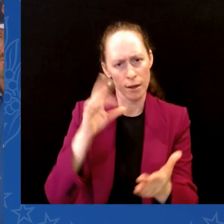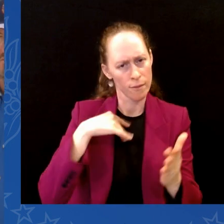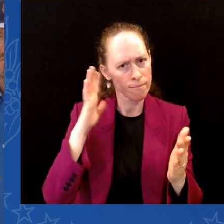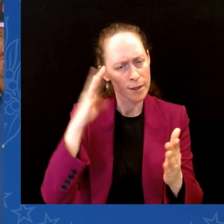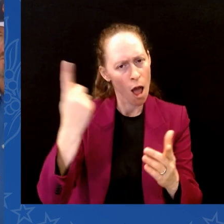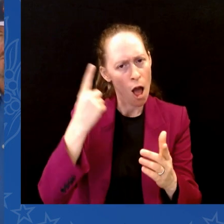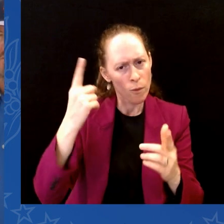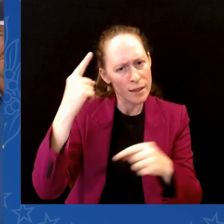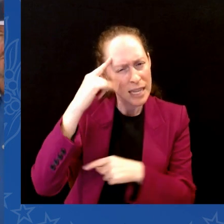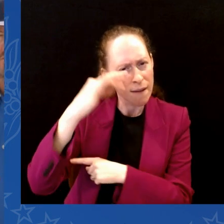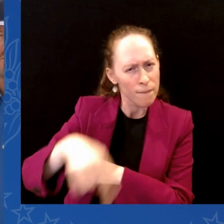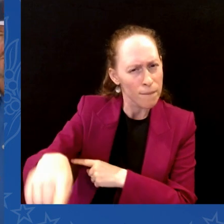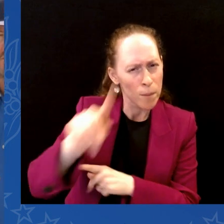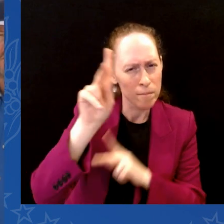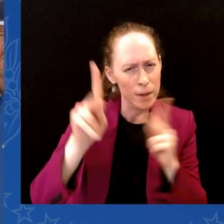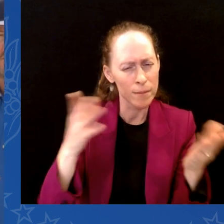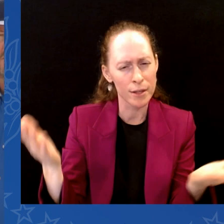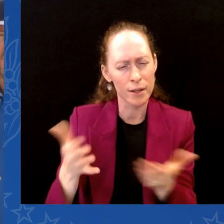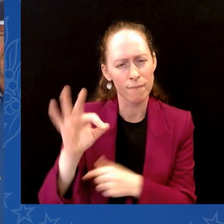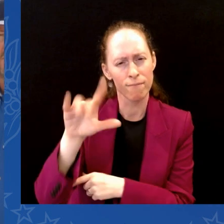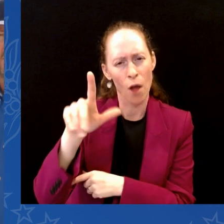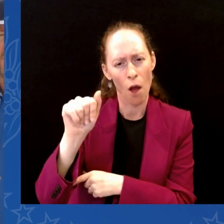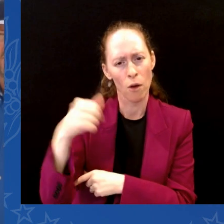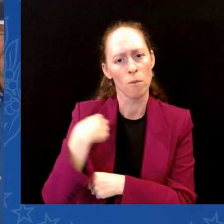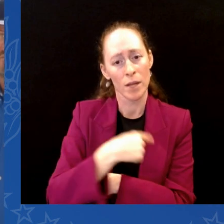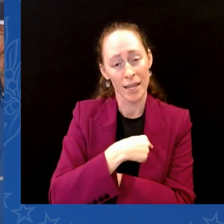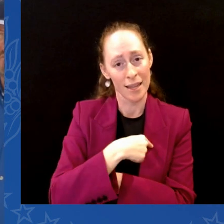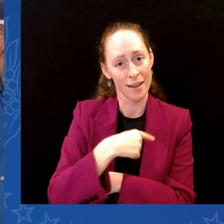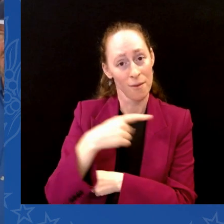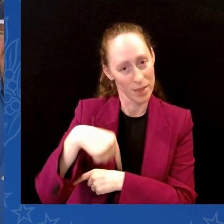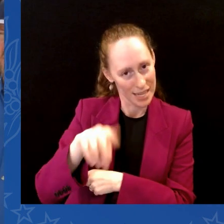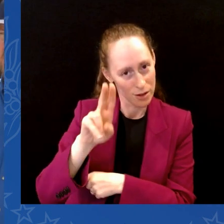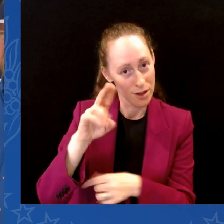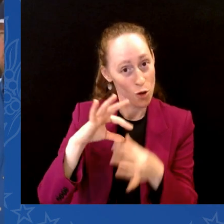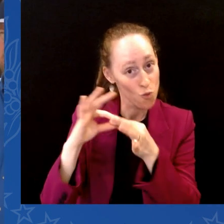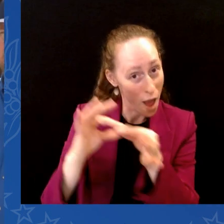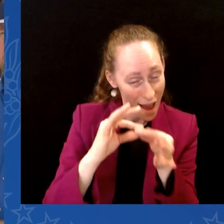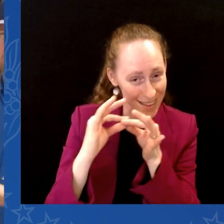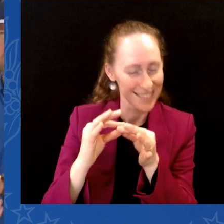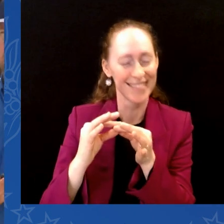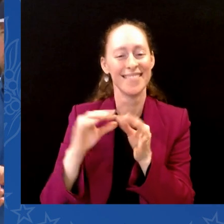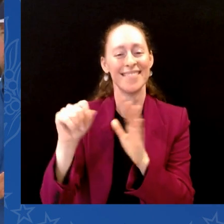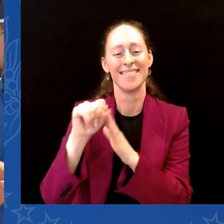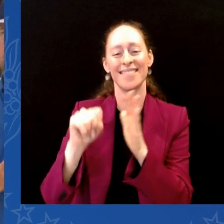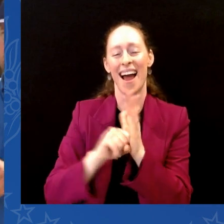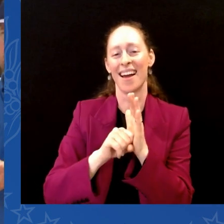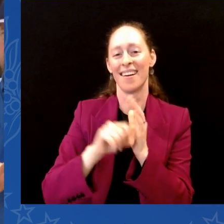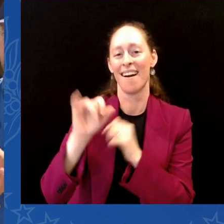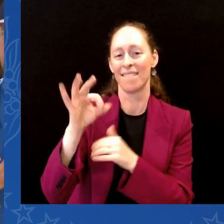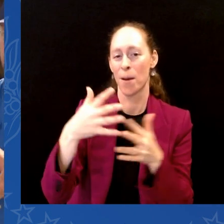This is the United States of America. The United States of America. It's not something else.